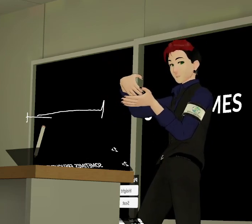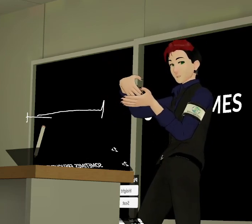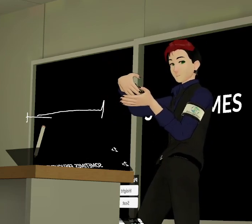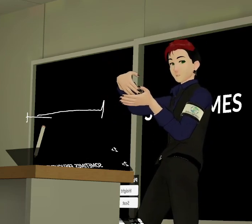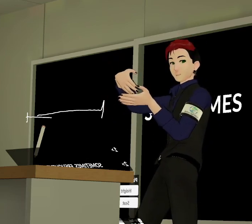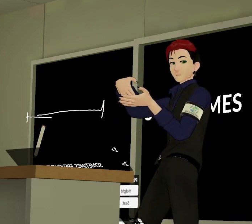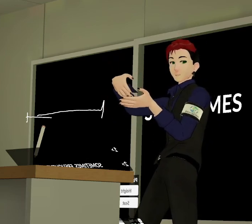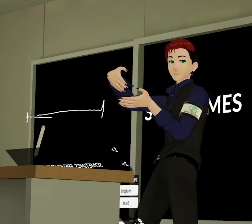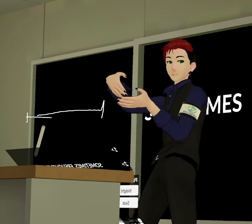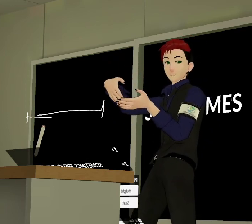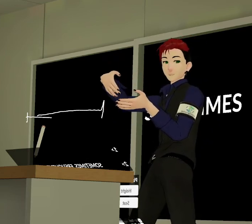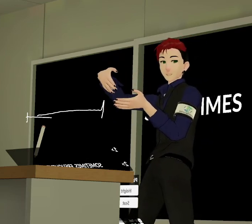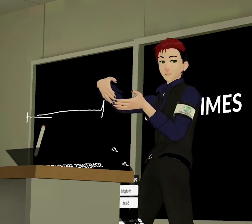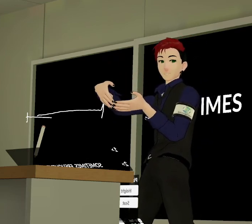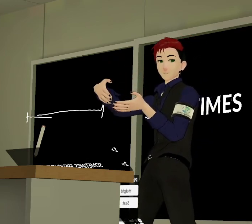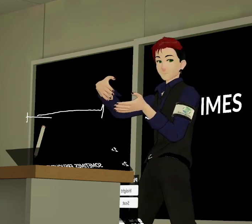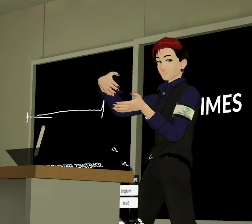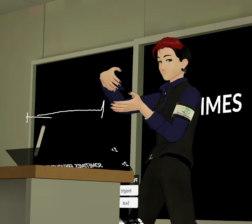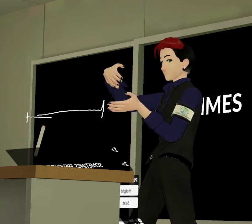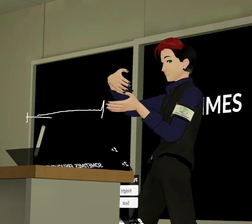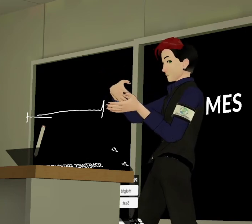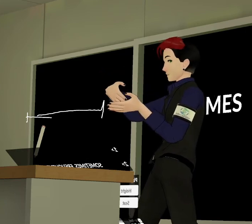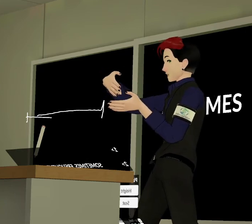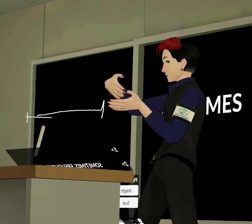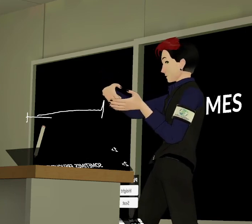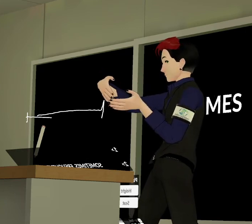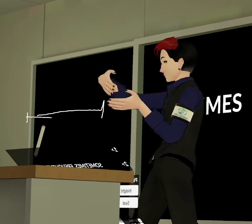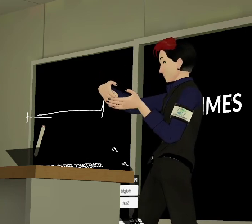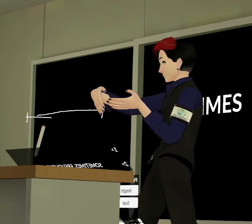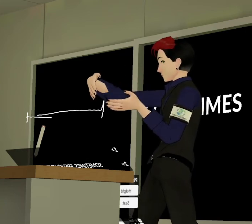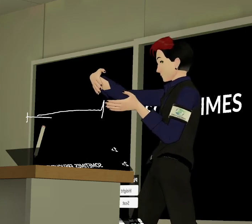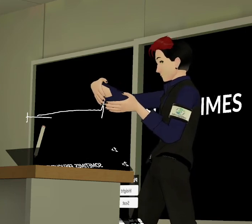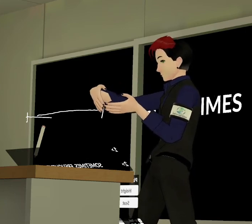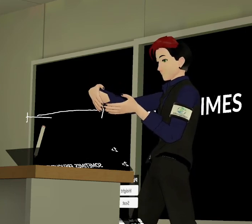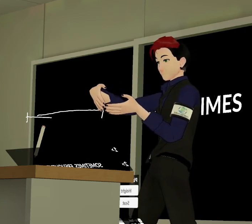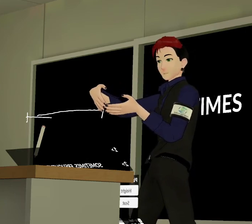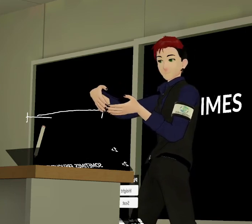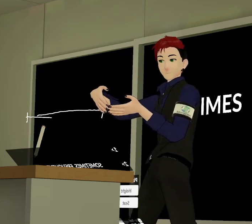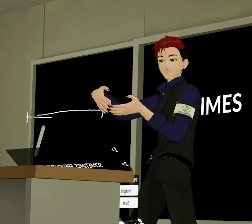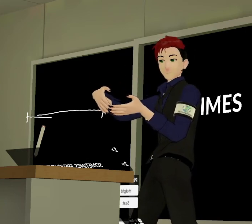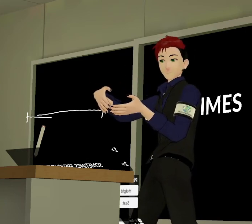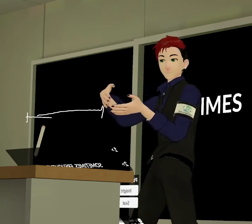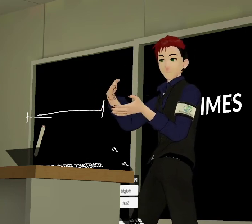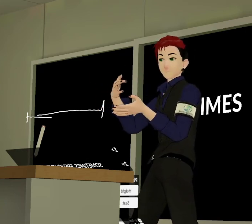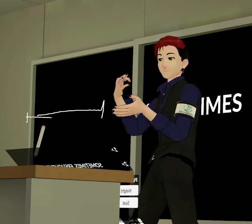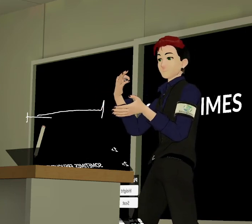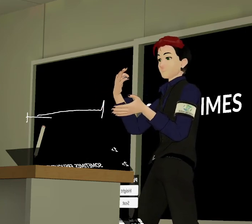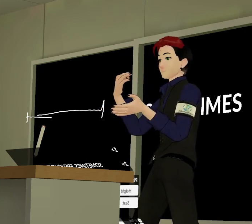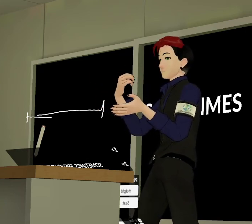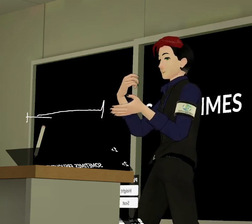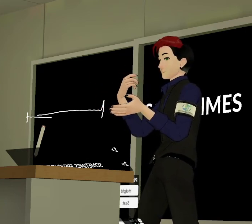we move forward as we touch so often alright Alatnet : humm try doing